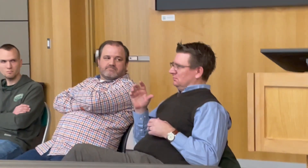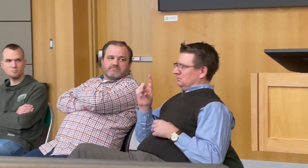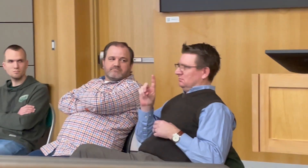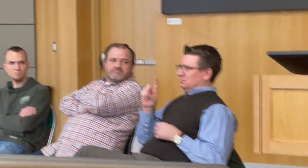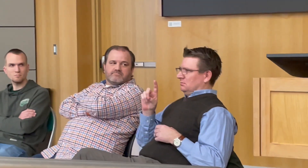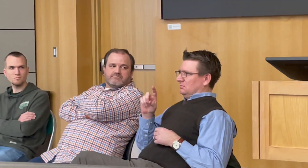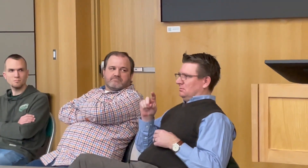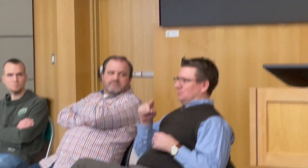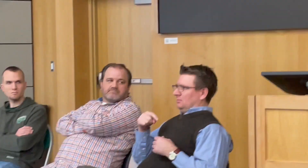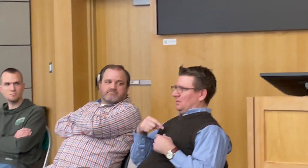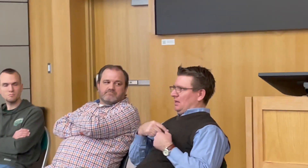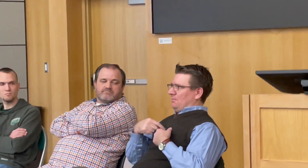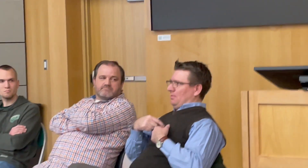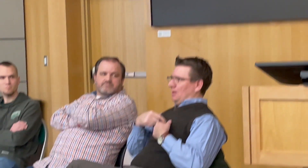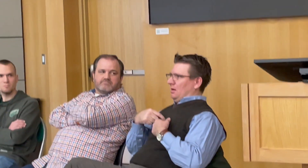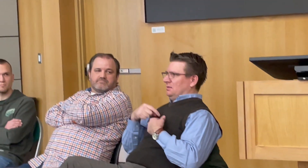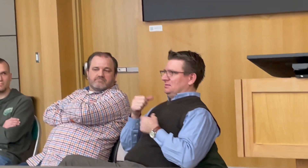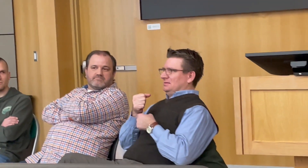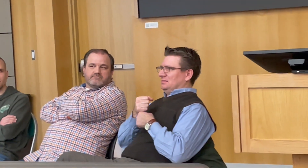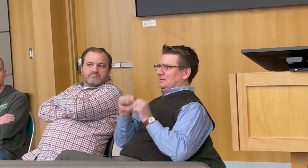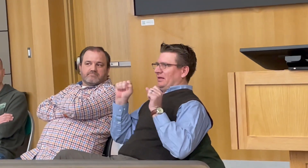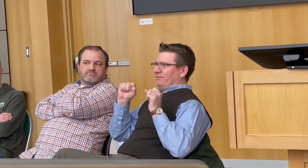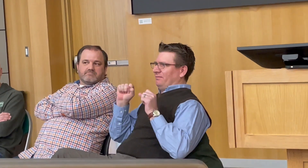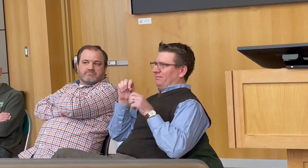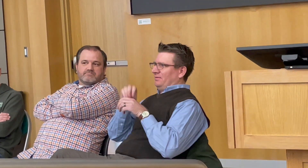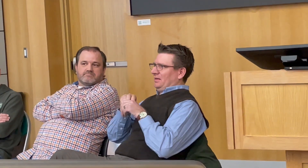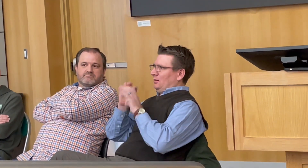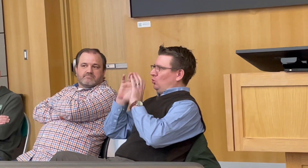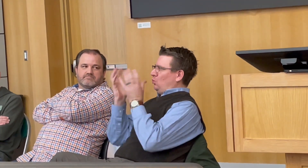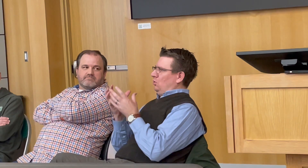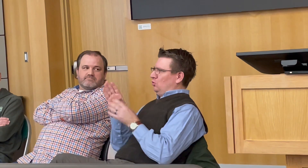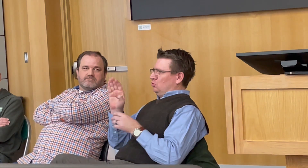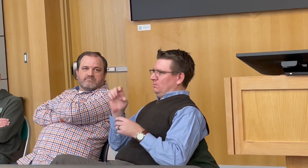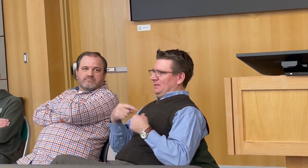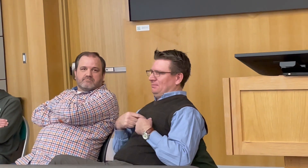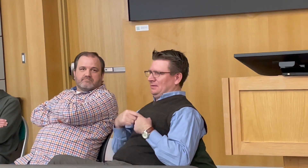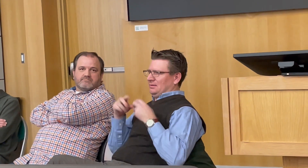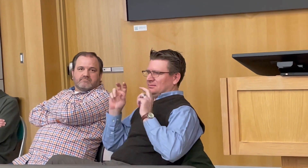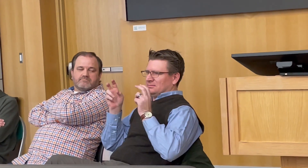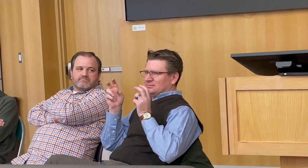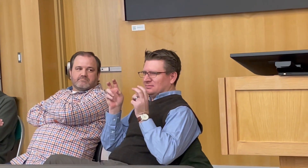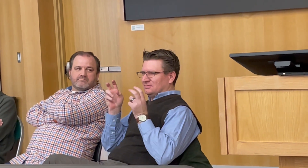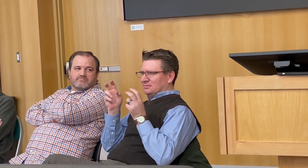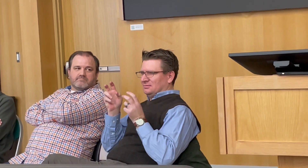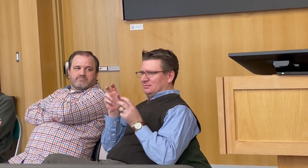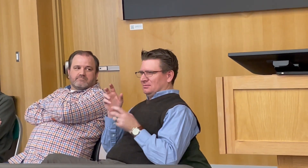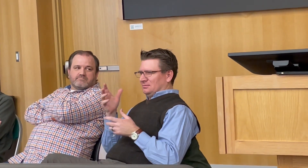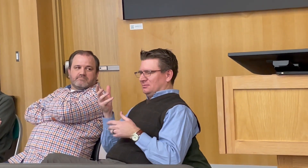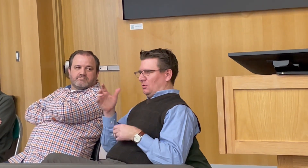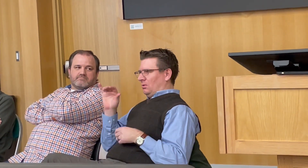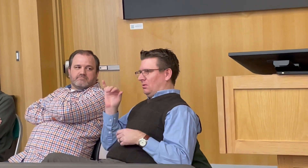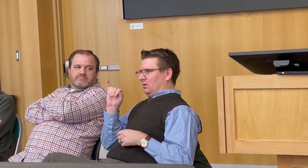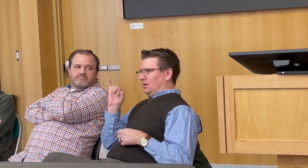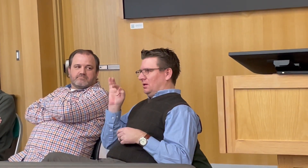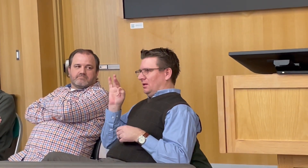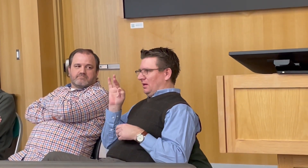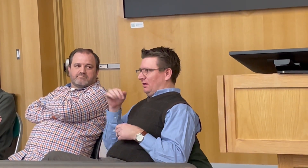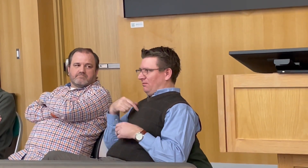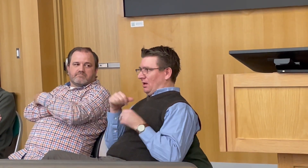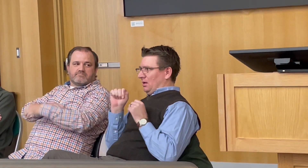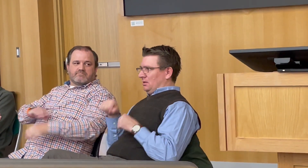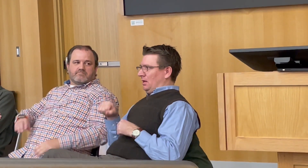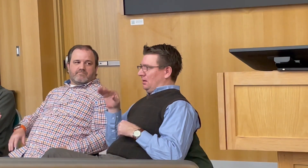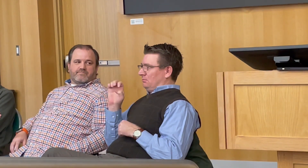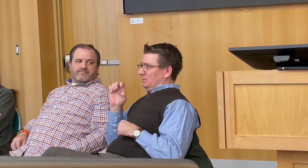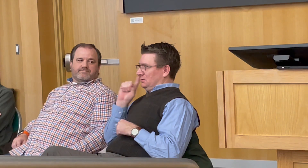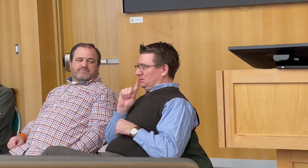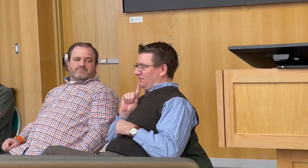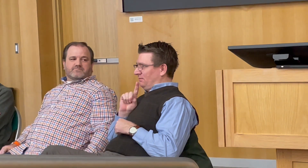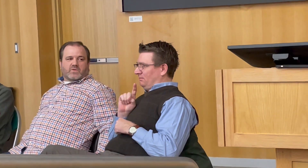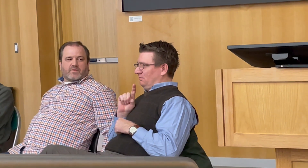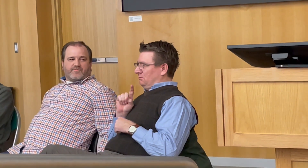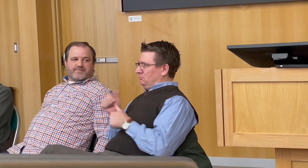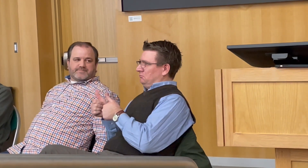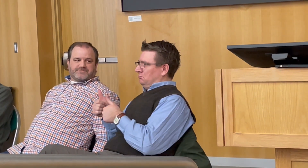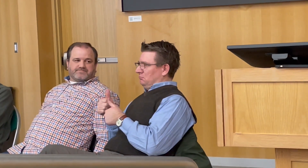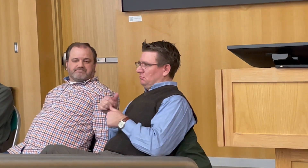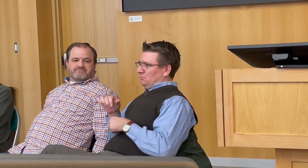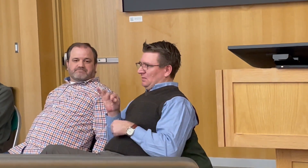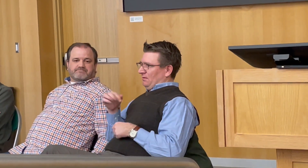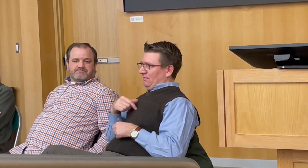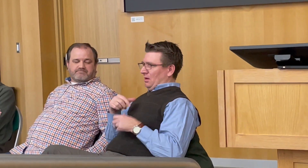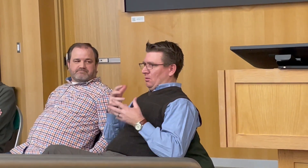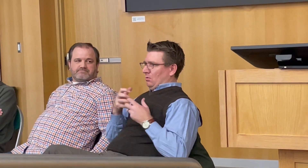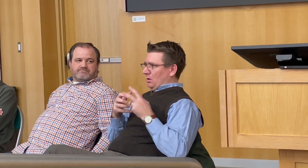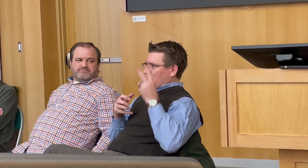question am I safe in the world to be Michael and if I can be deaf and I can be Michael and